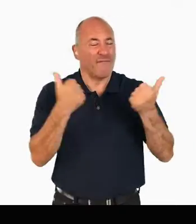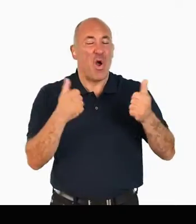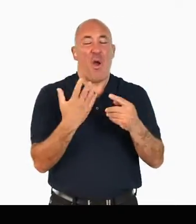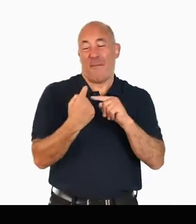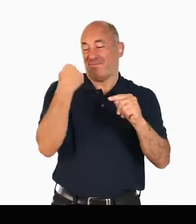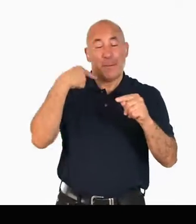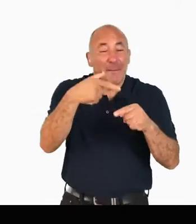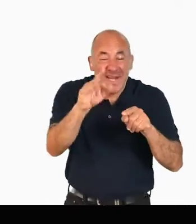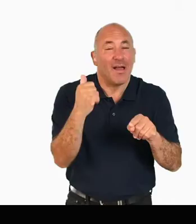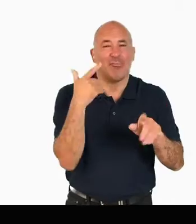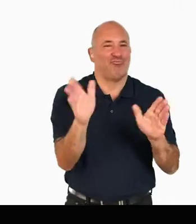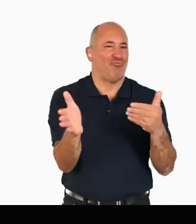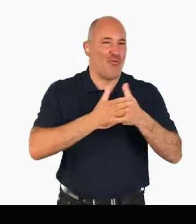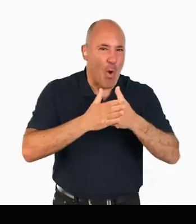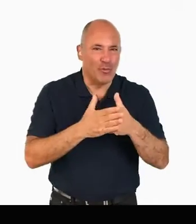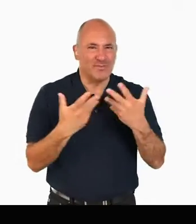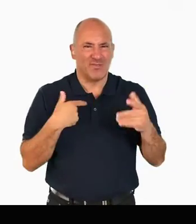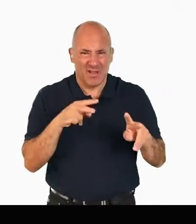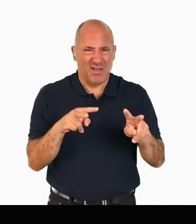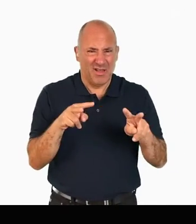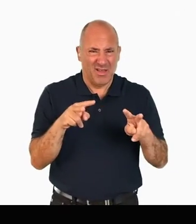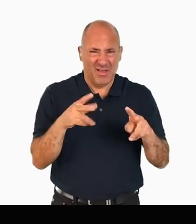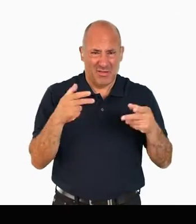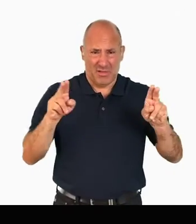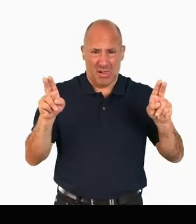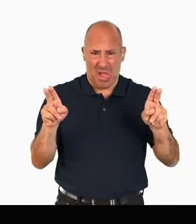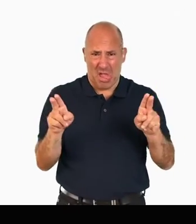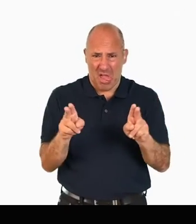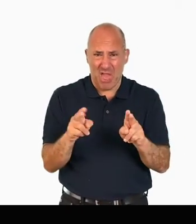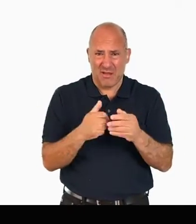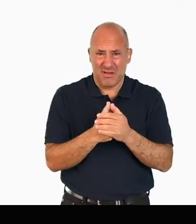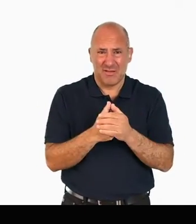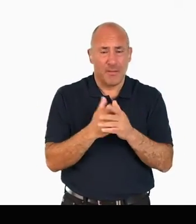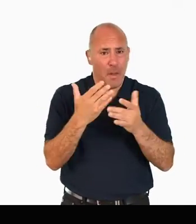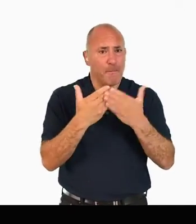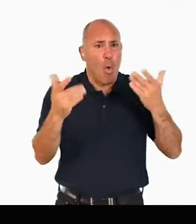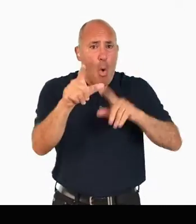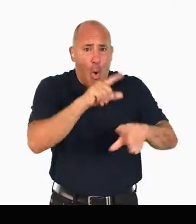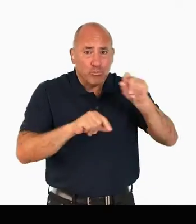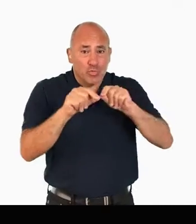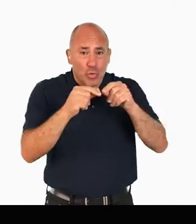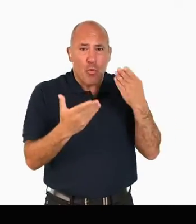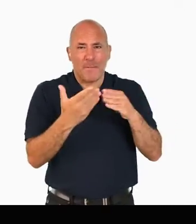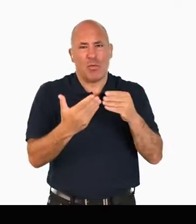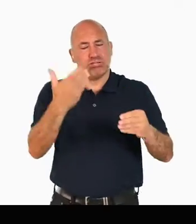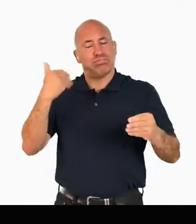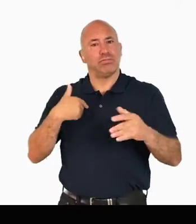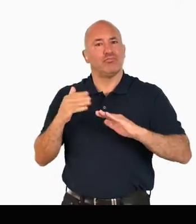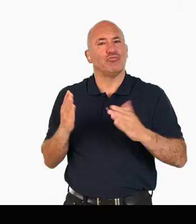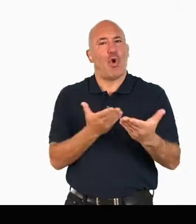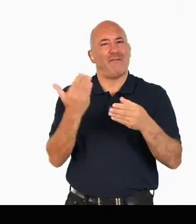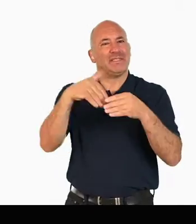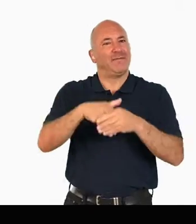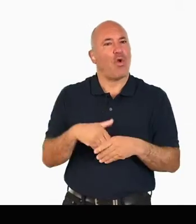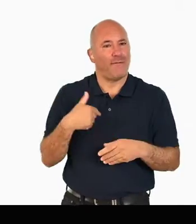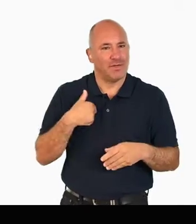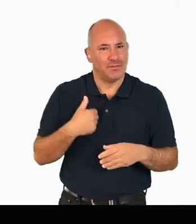and there's not really, there was a lot more places, a lot more options, when I when I first got into services.